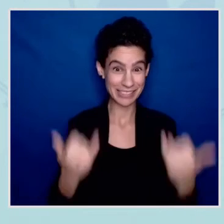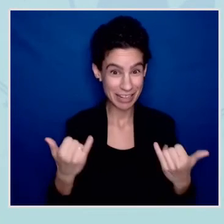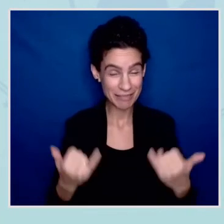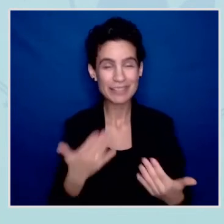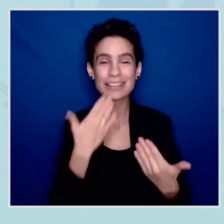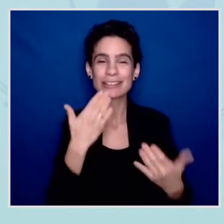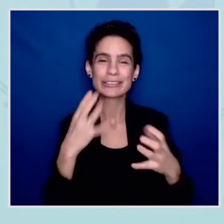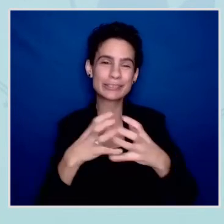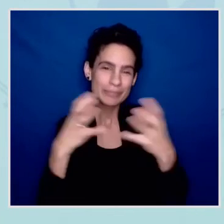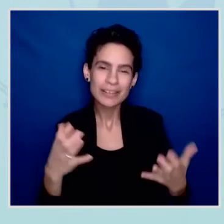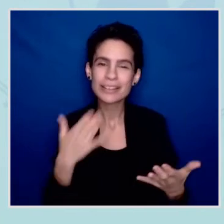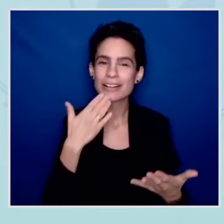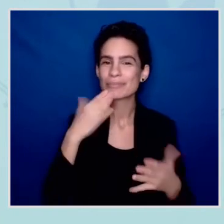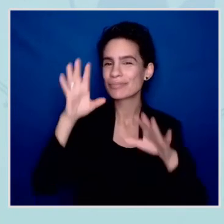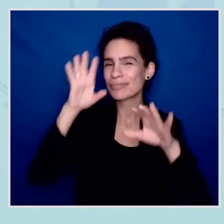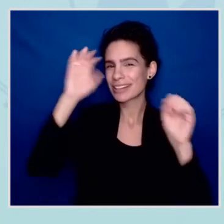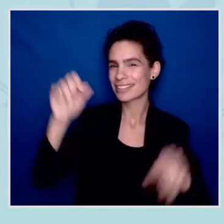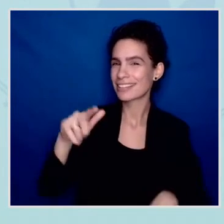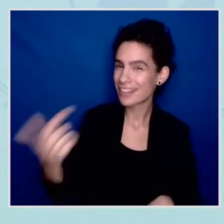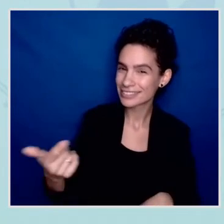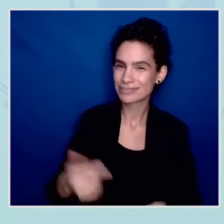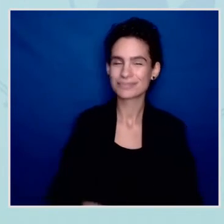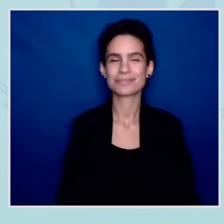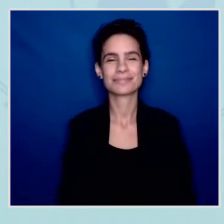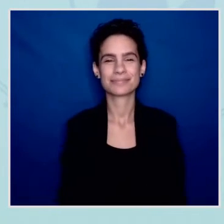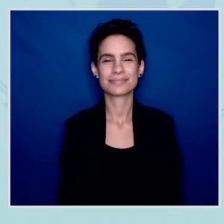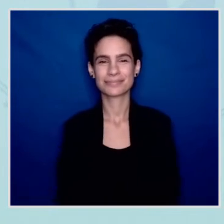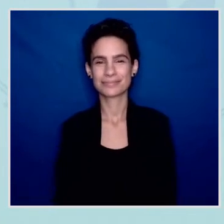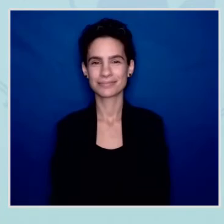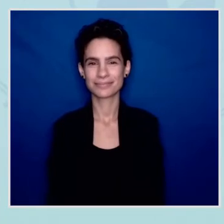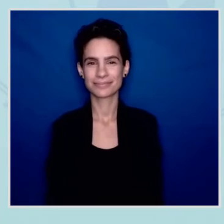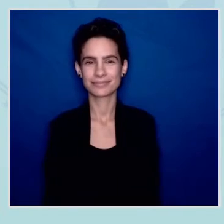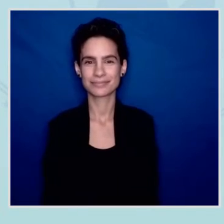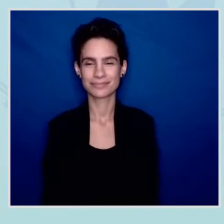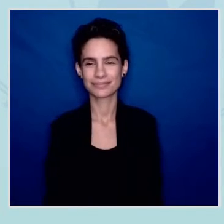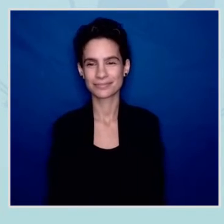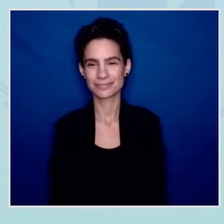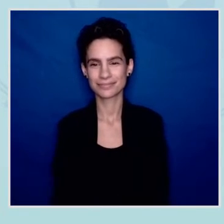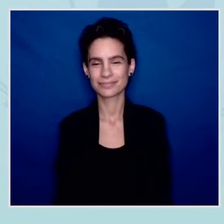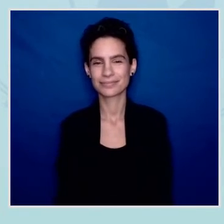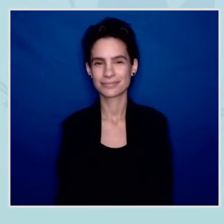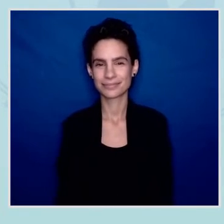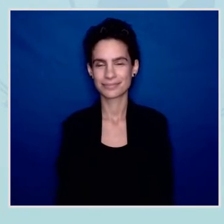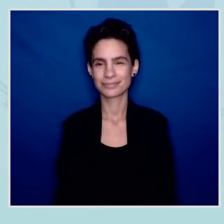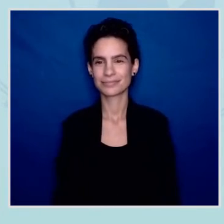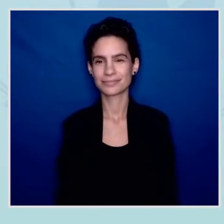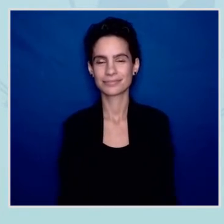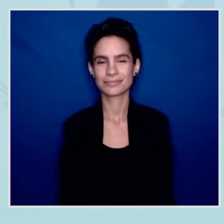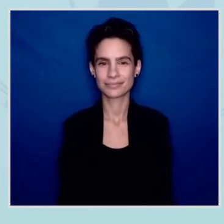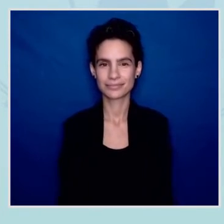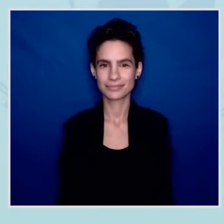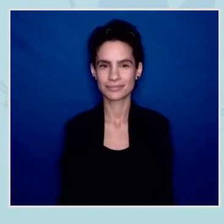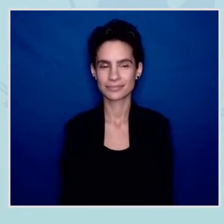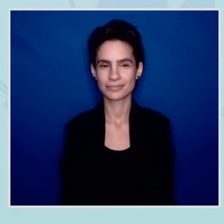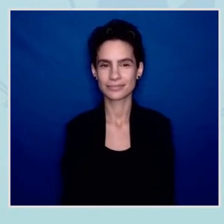WILL GET TO WORK BUILDING THAT